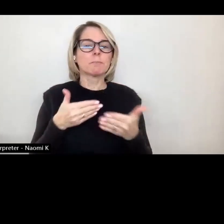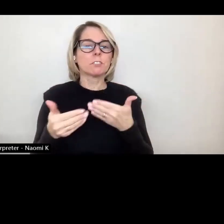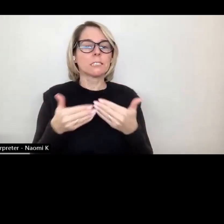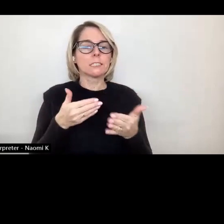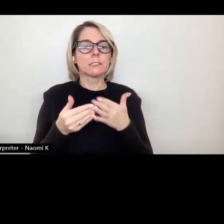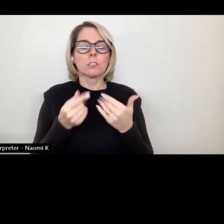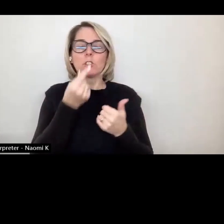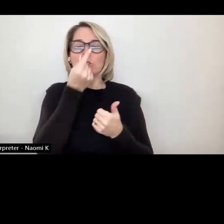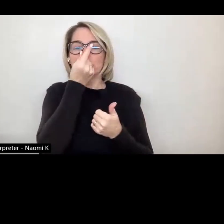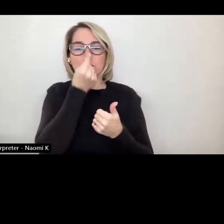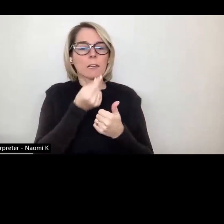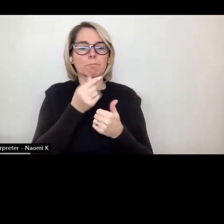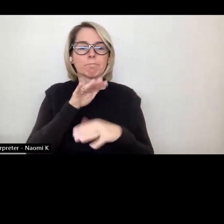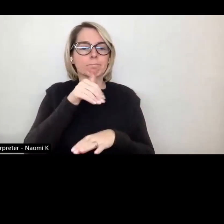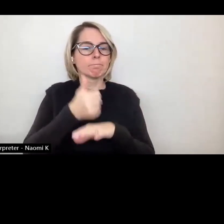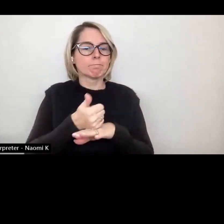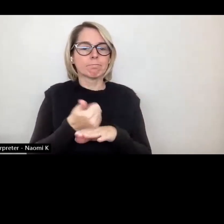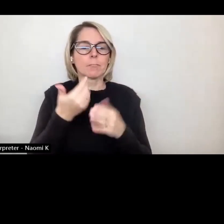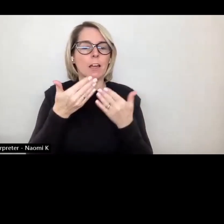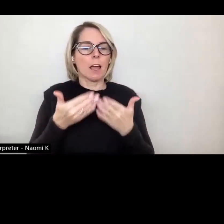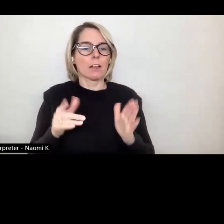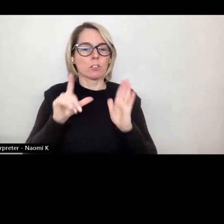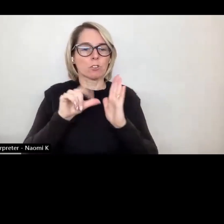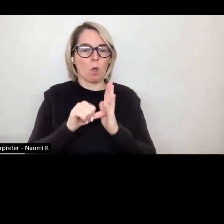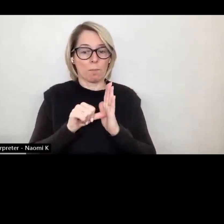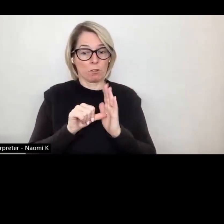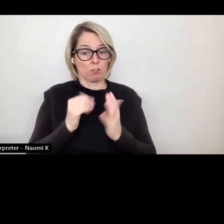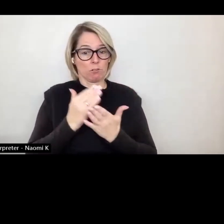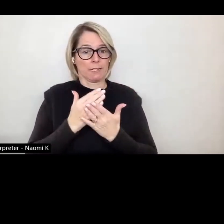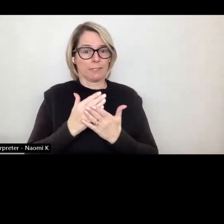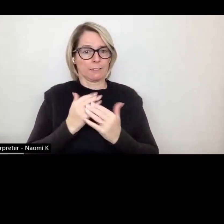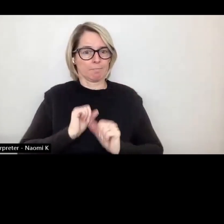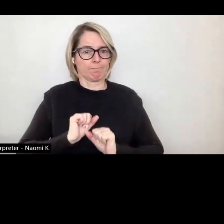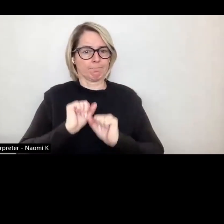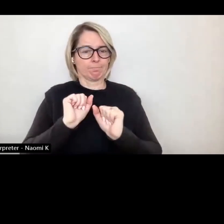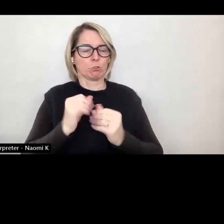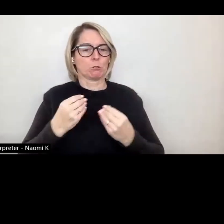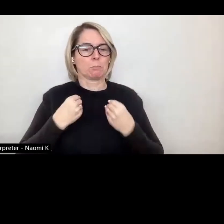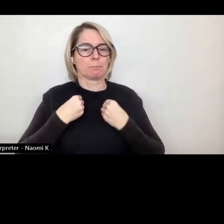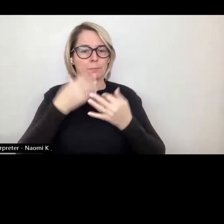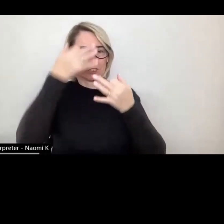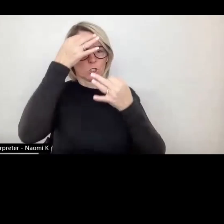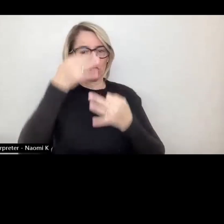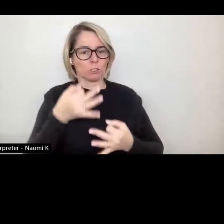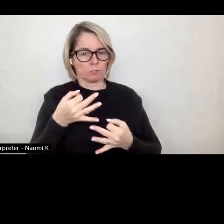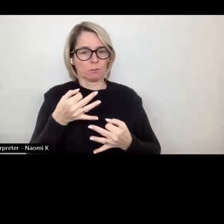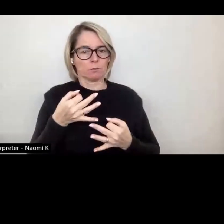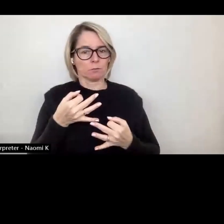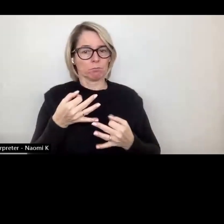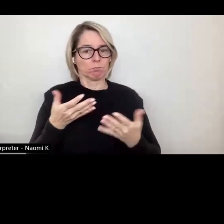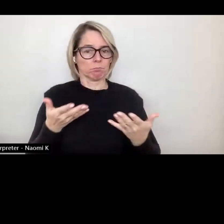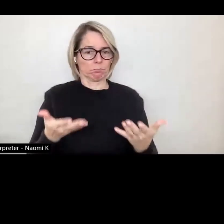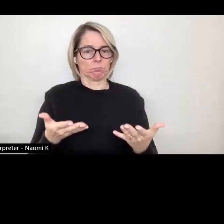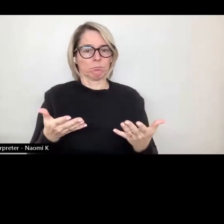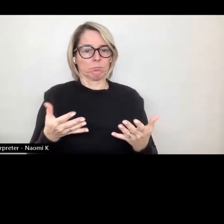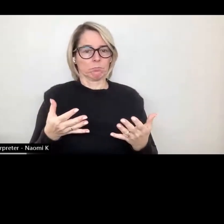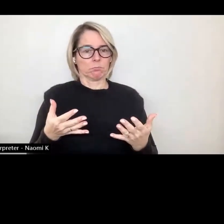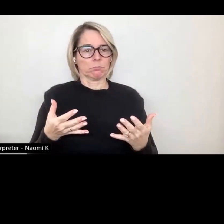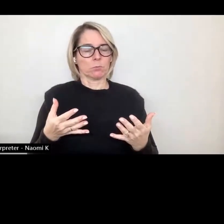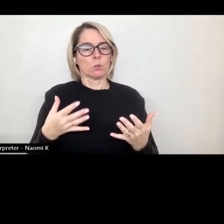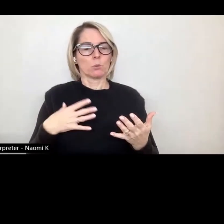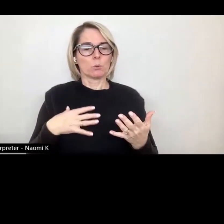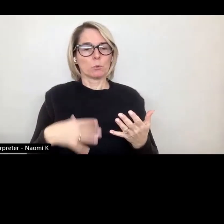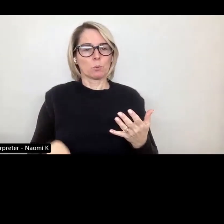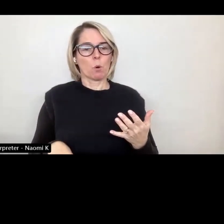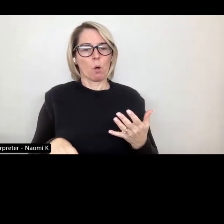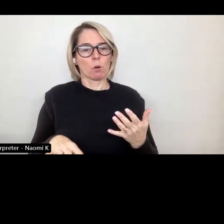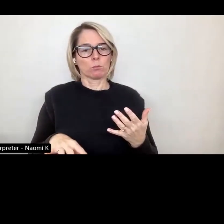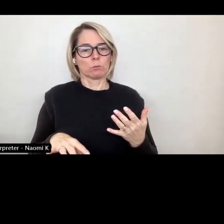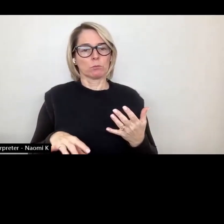It really is a business decision for you to think about when you want to be putting those formalities in place.